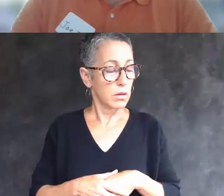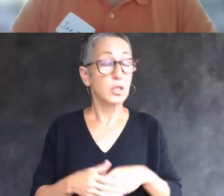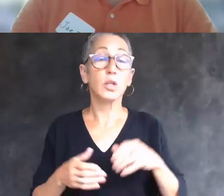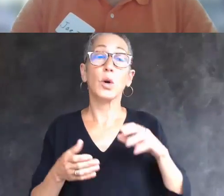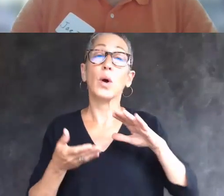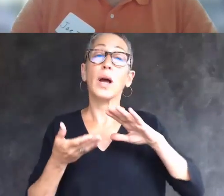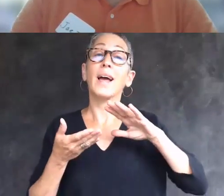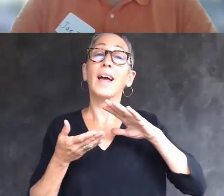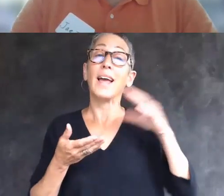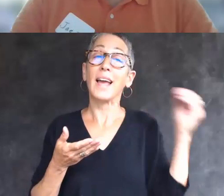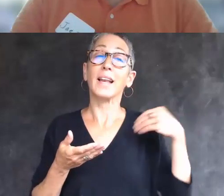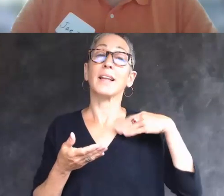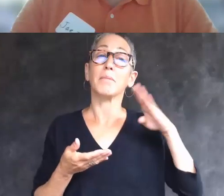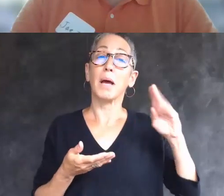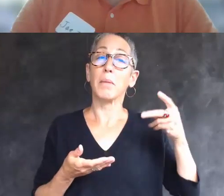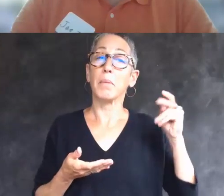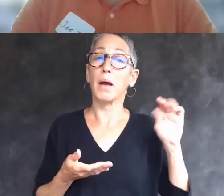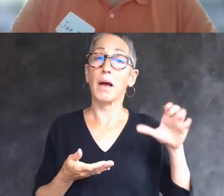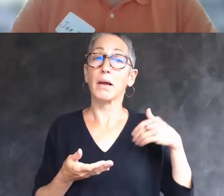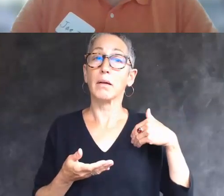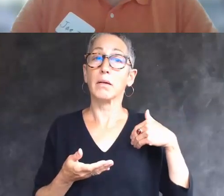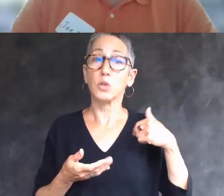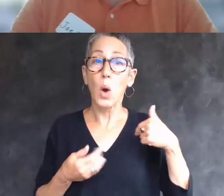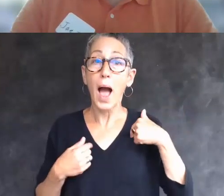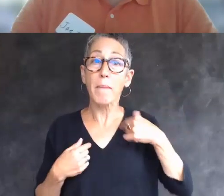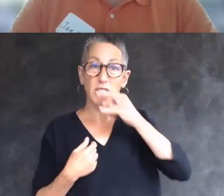with this internalized sense that as a child from the whole time,